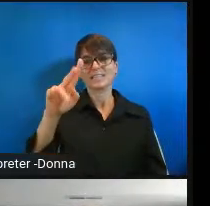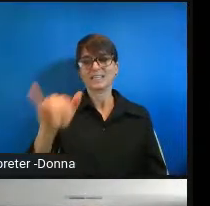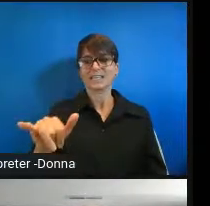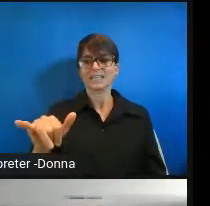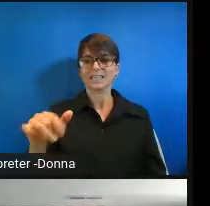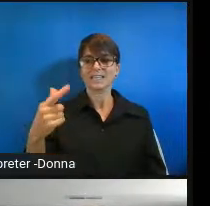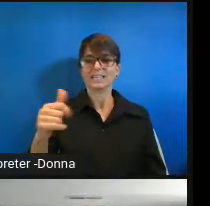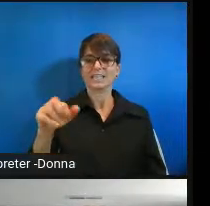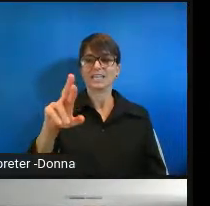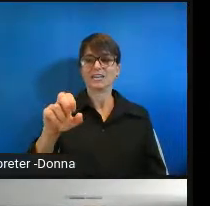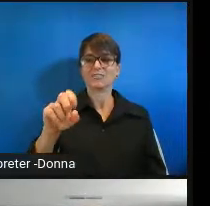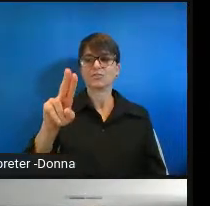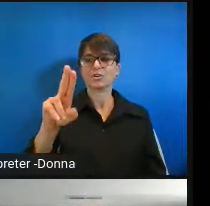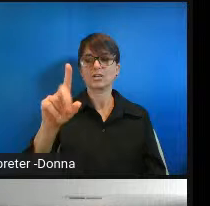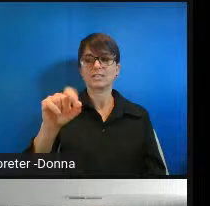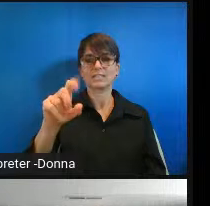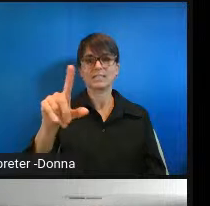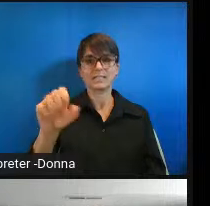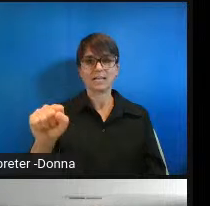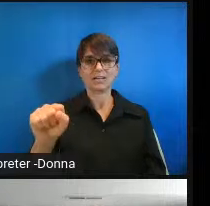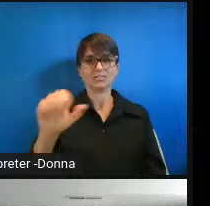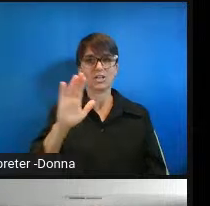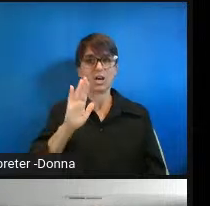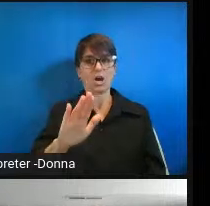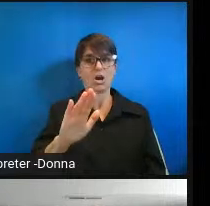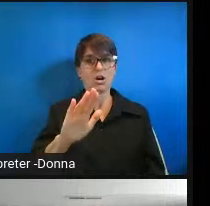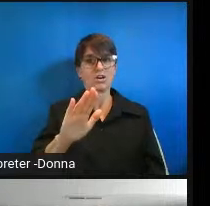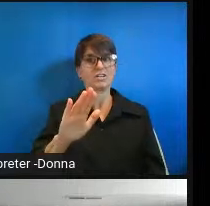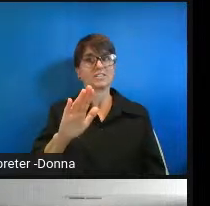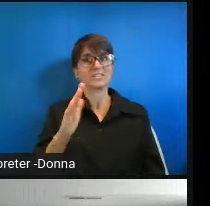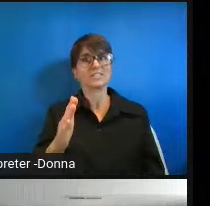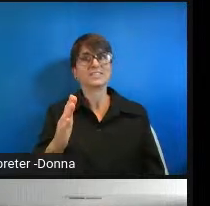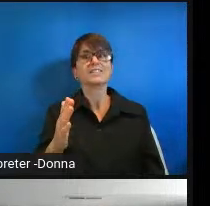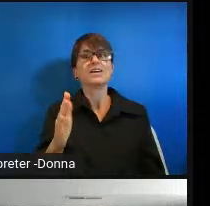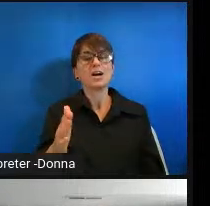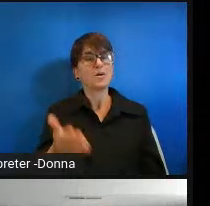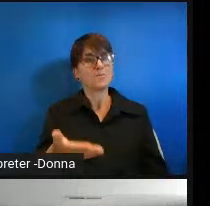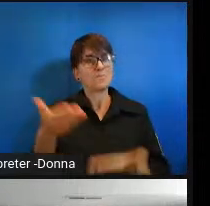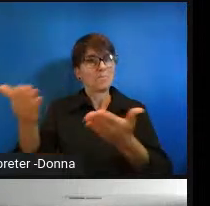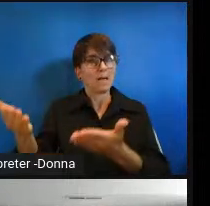Fortunately, we have chaetae